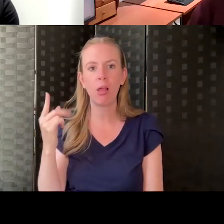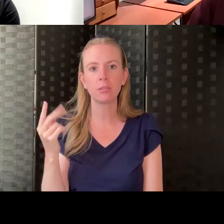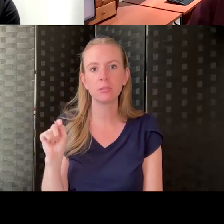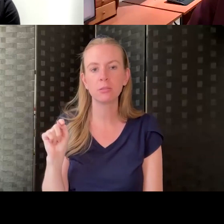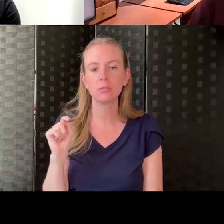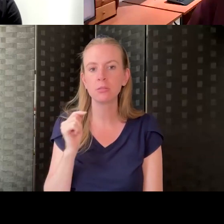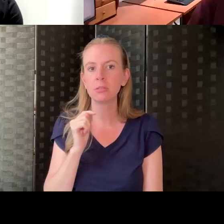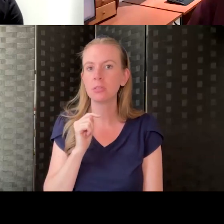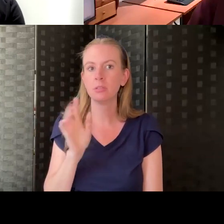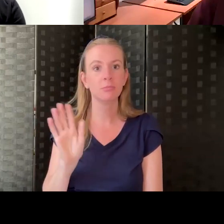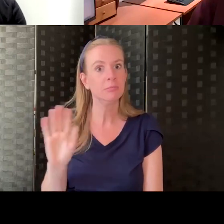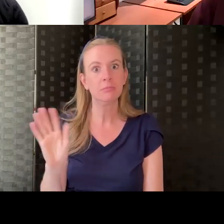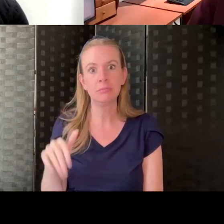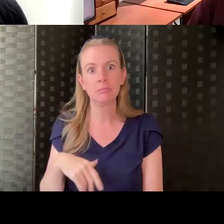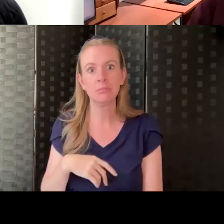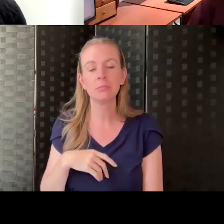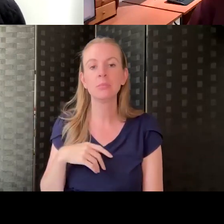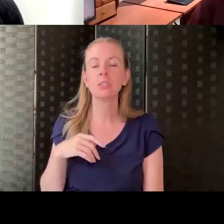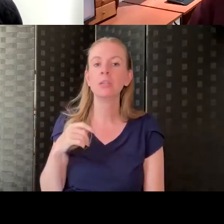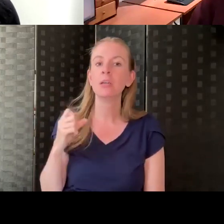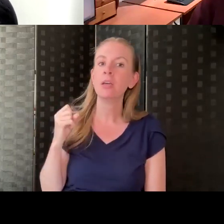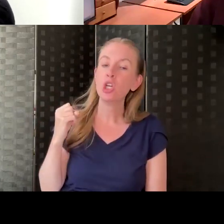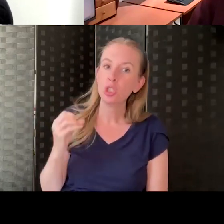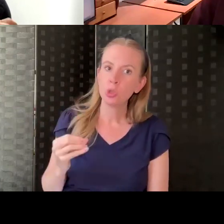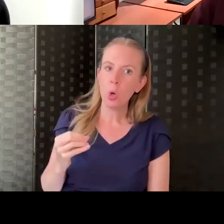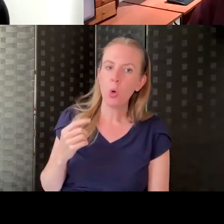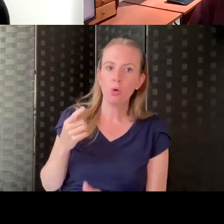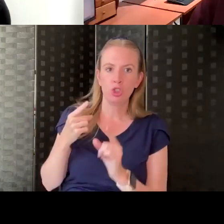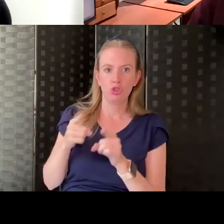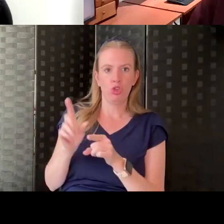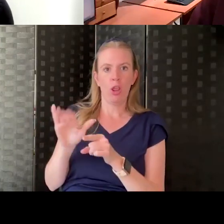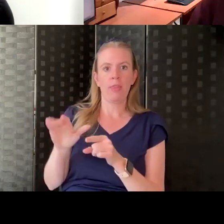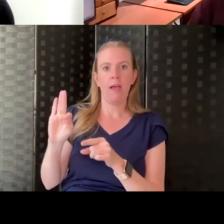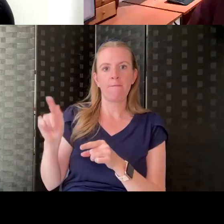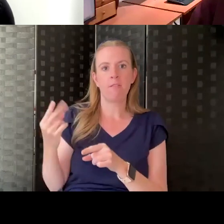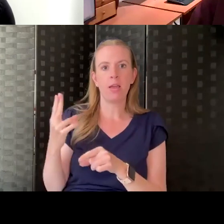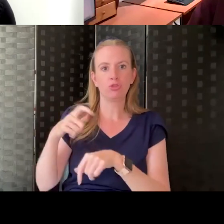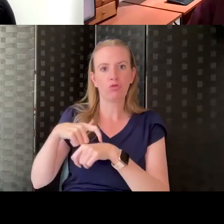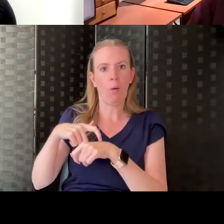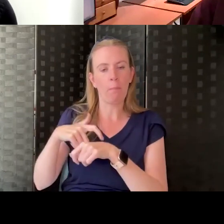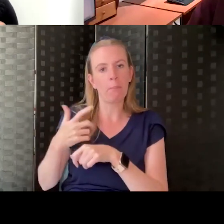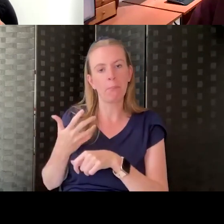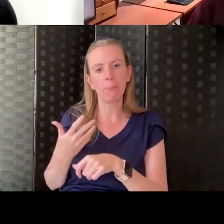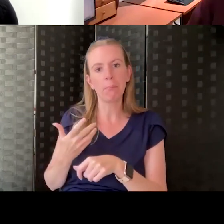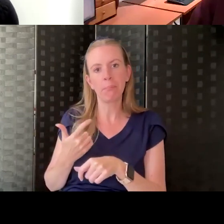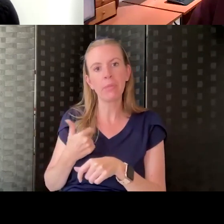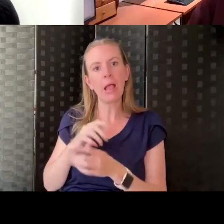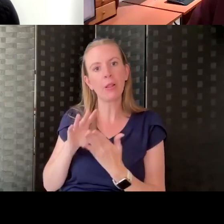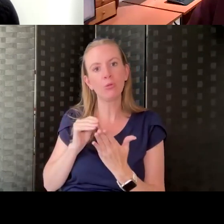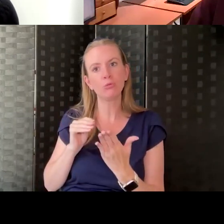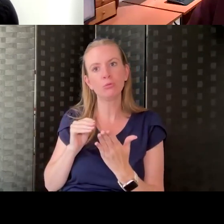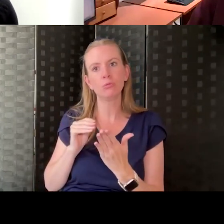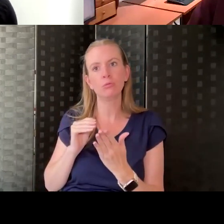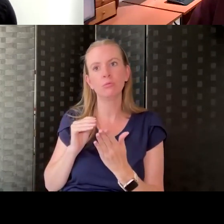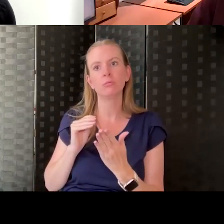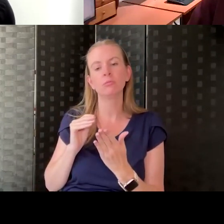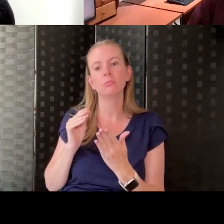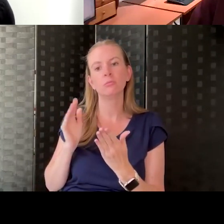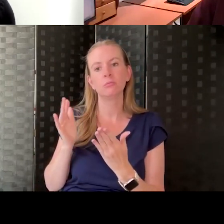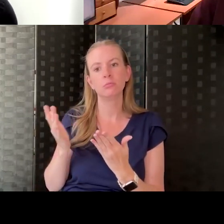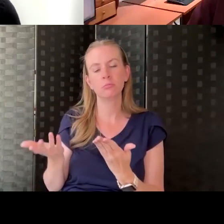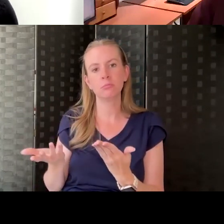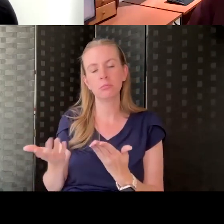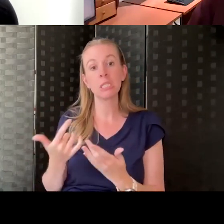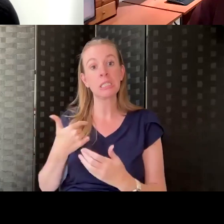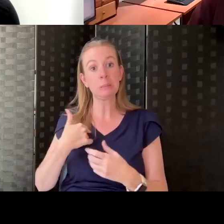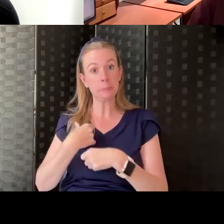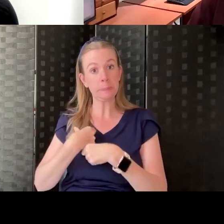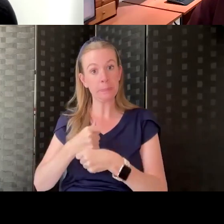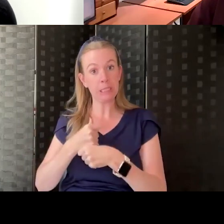It's not. It was during that flash era where I learned that need building applications was not